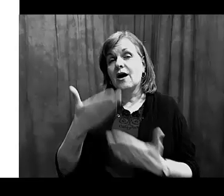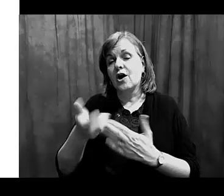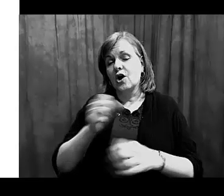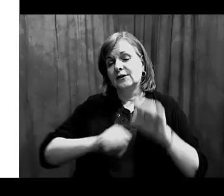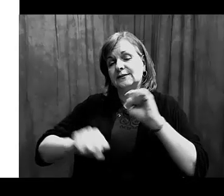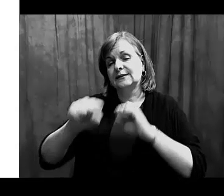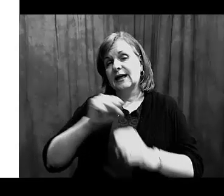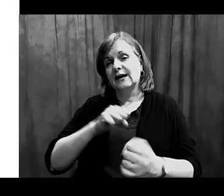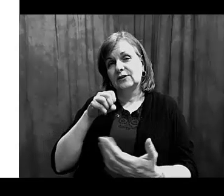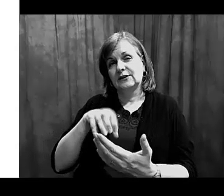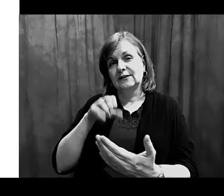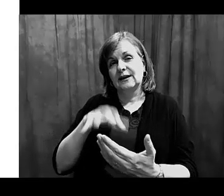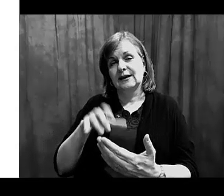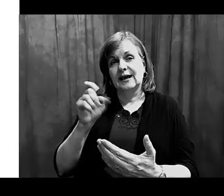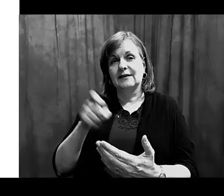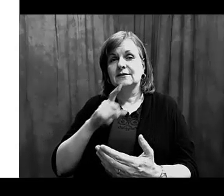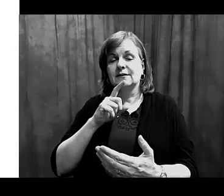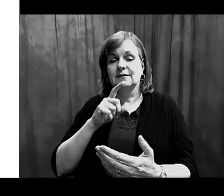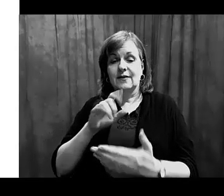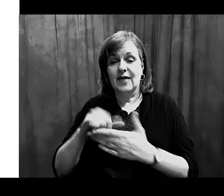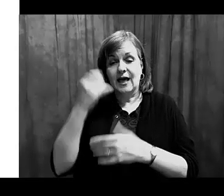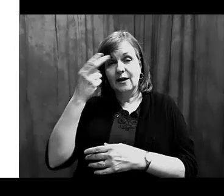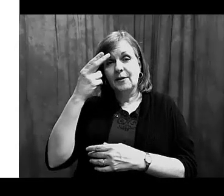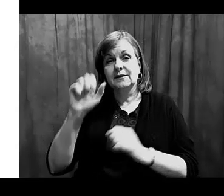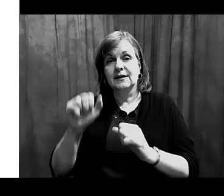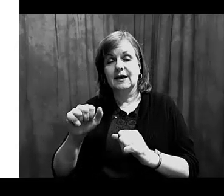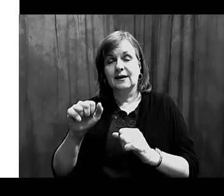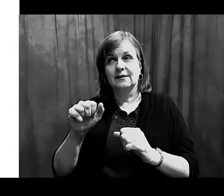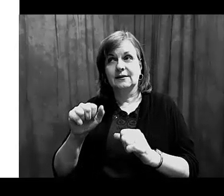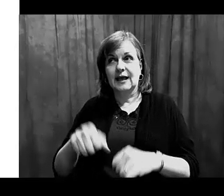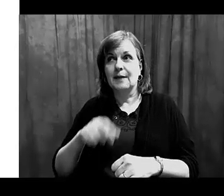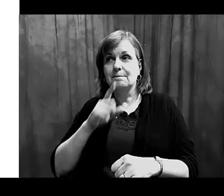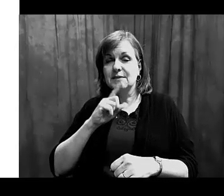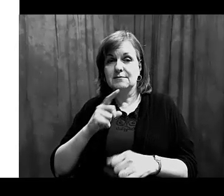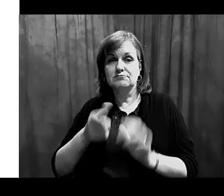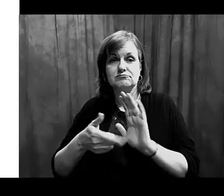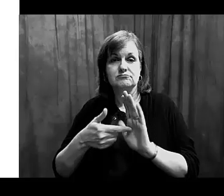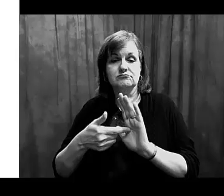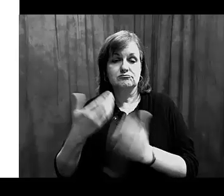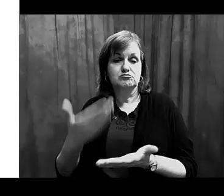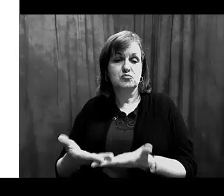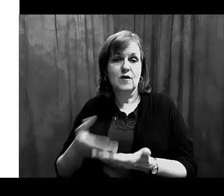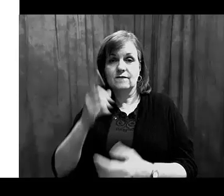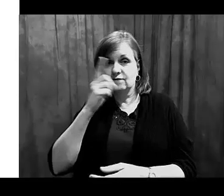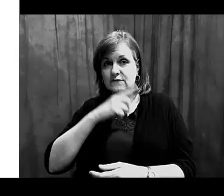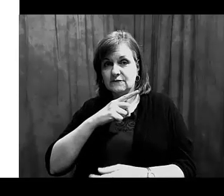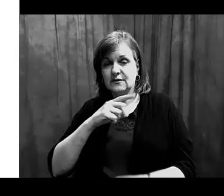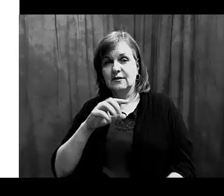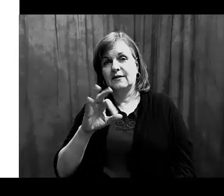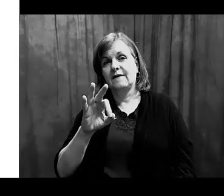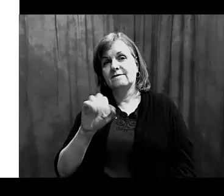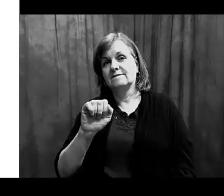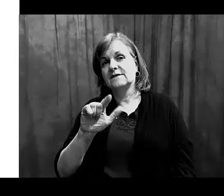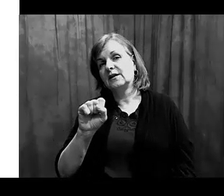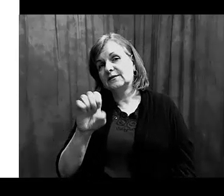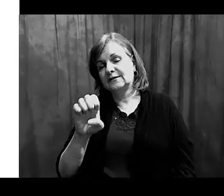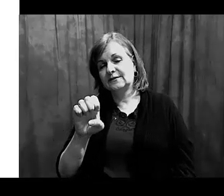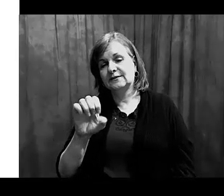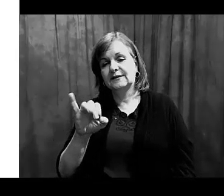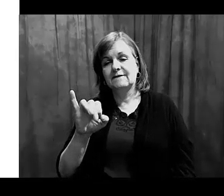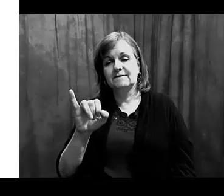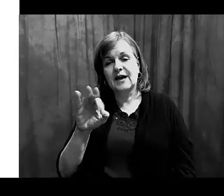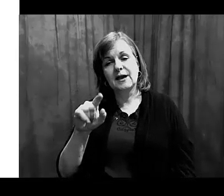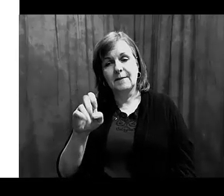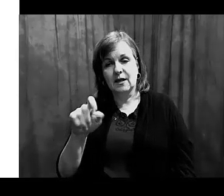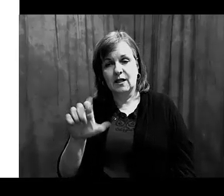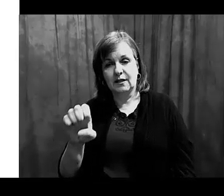in a good scientific study it also has to be falsifiable